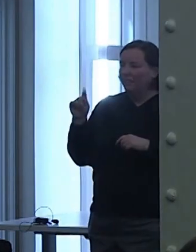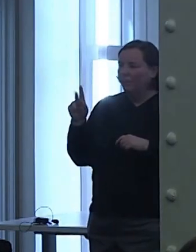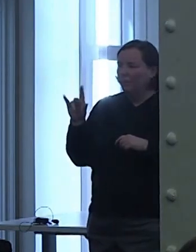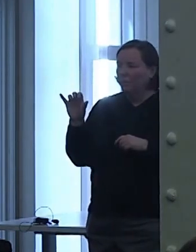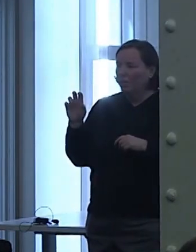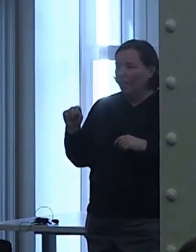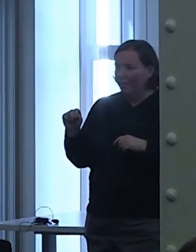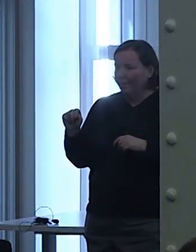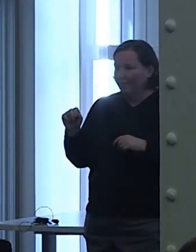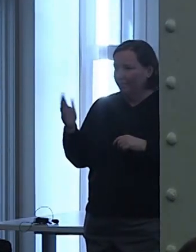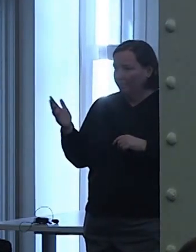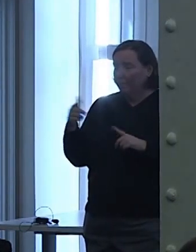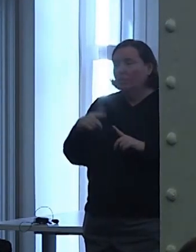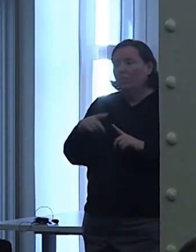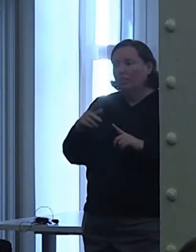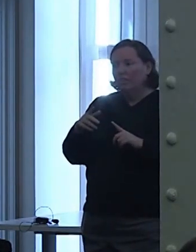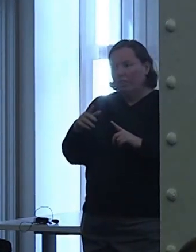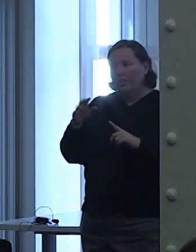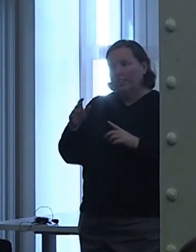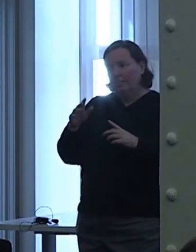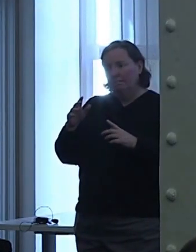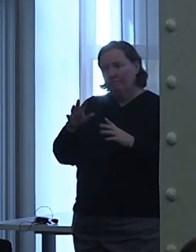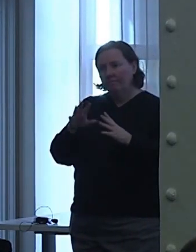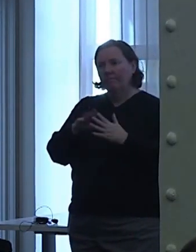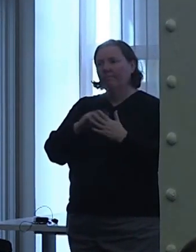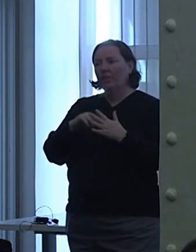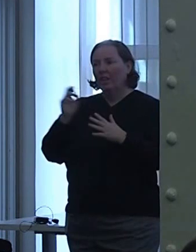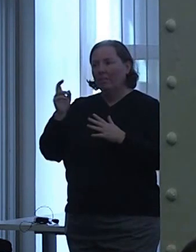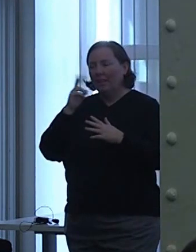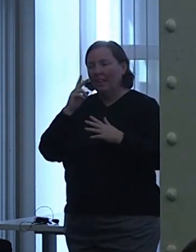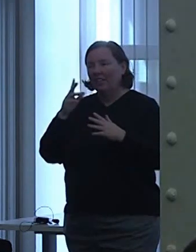Alisha's political consciousness was nurtured by punk rock